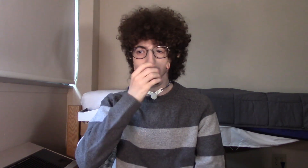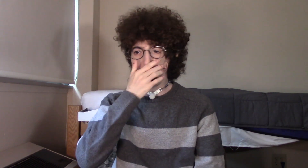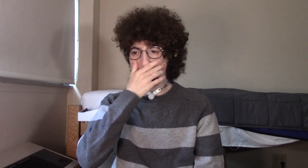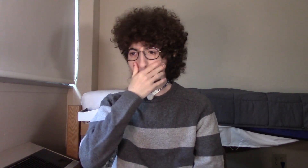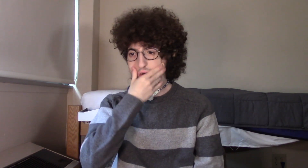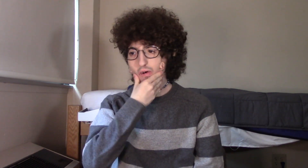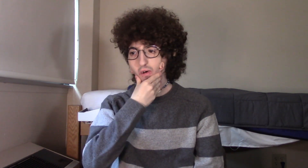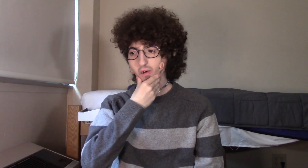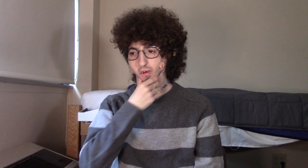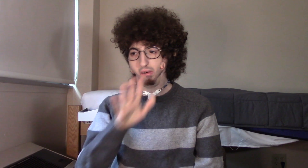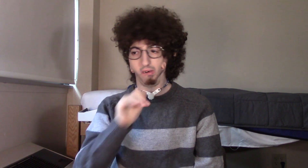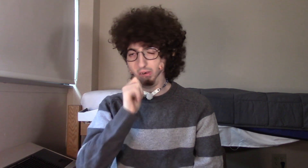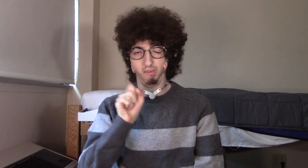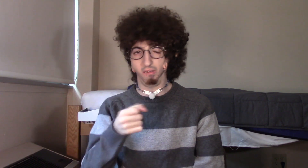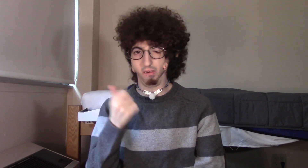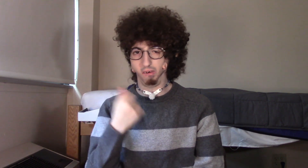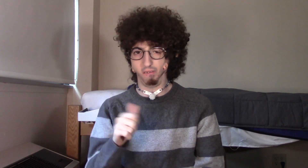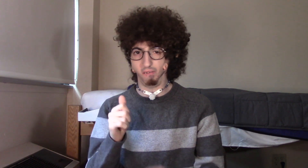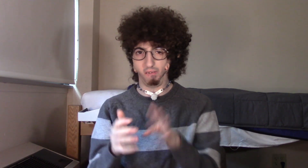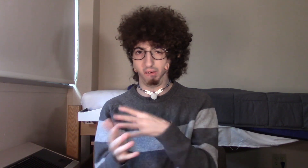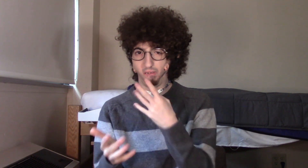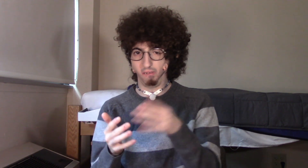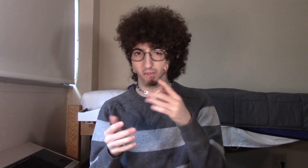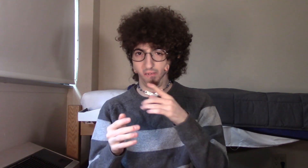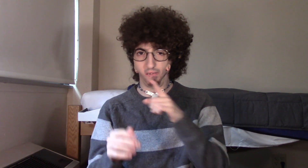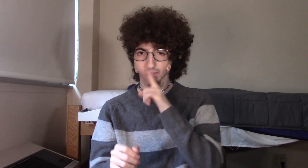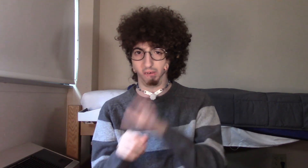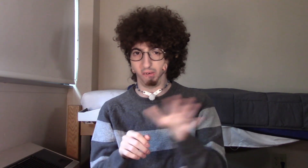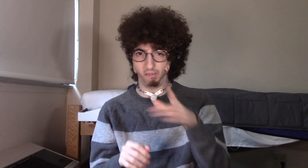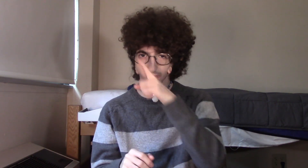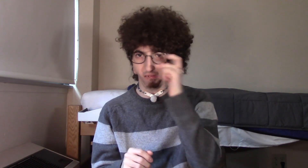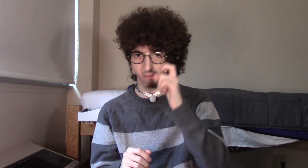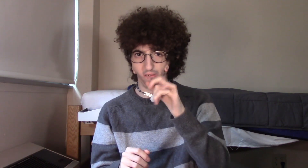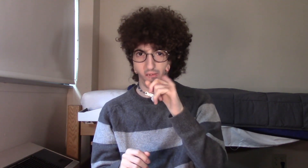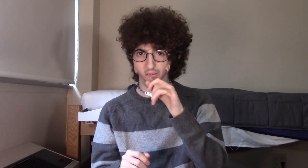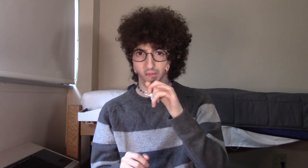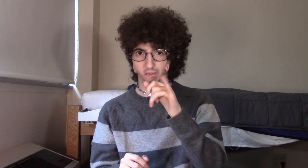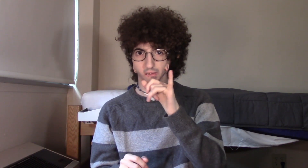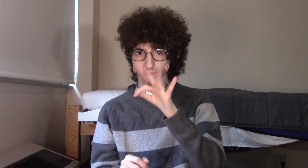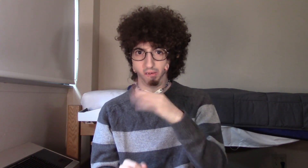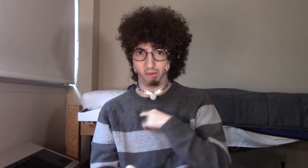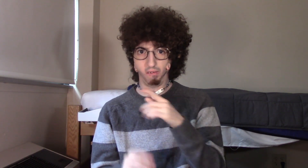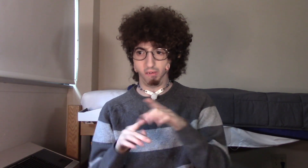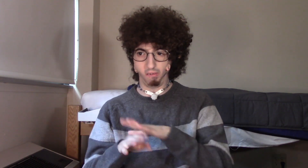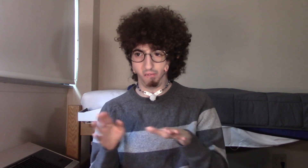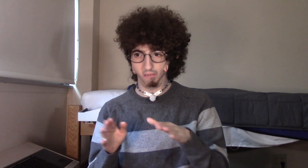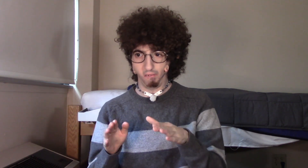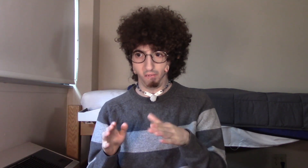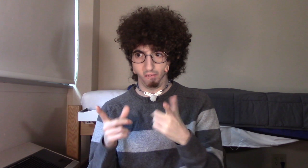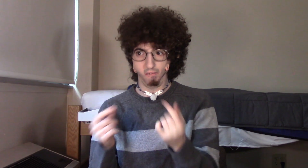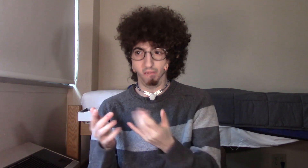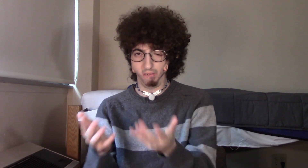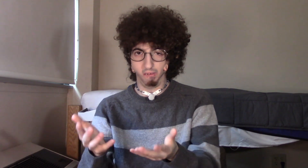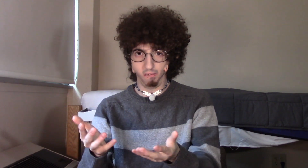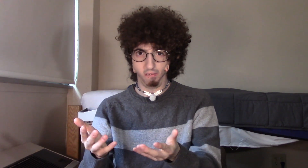I'm not gonna make any scheduling promises because if I don't do it